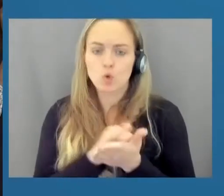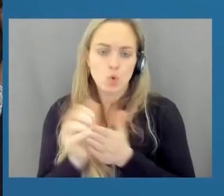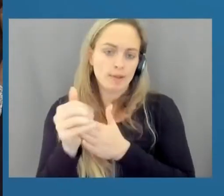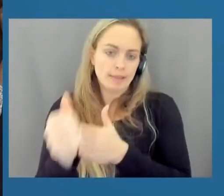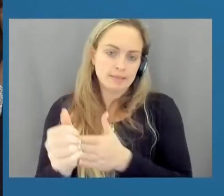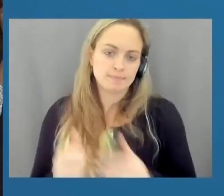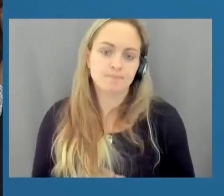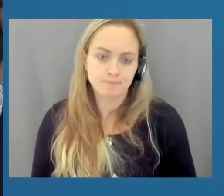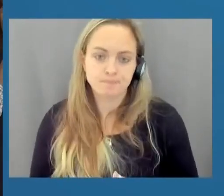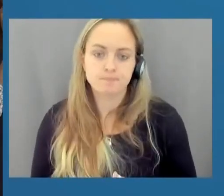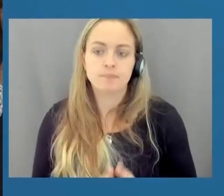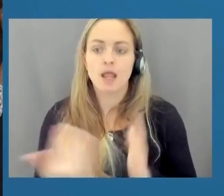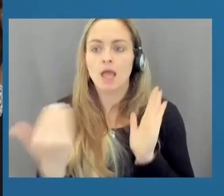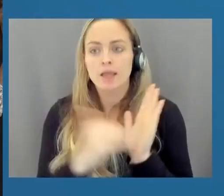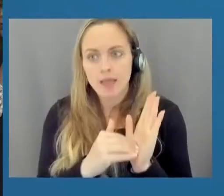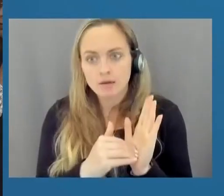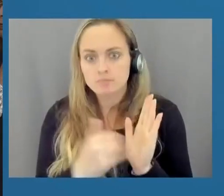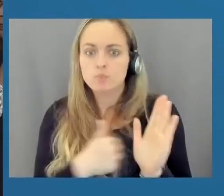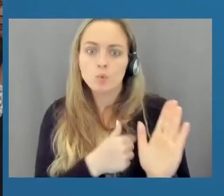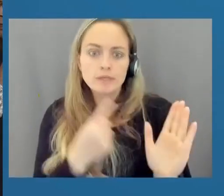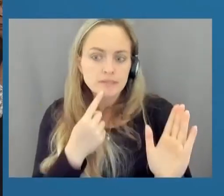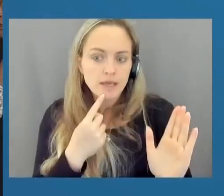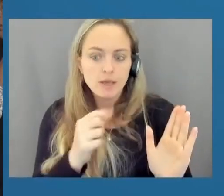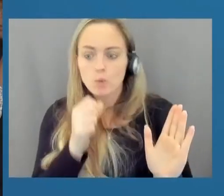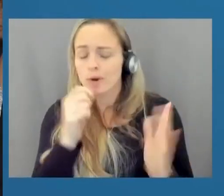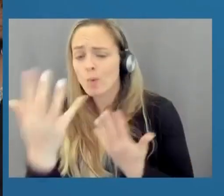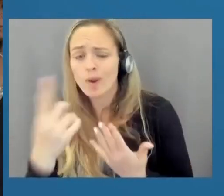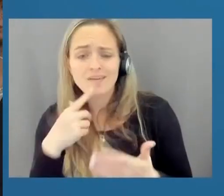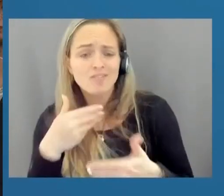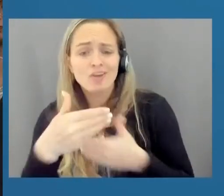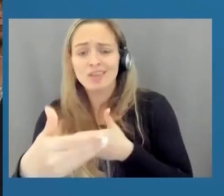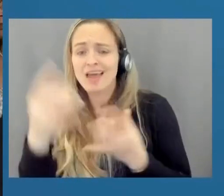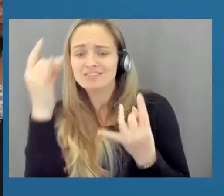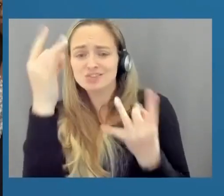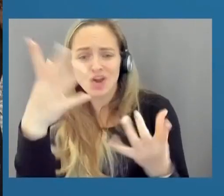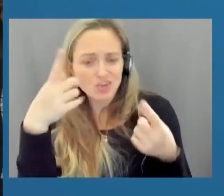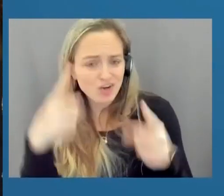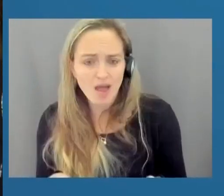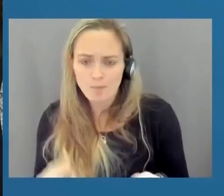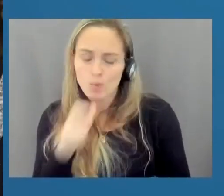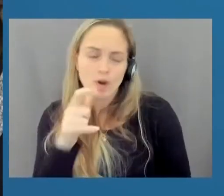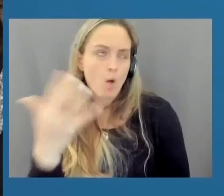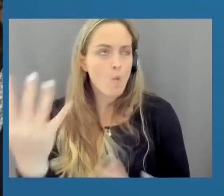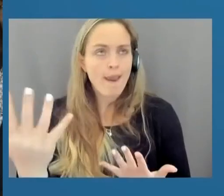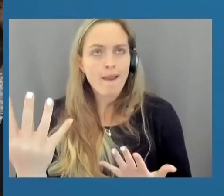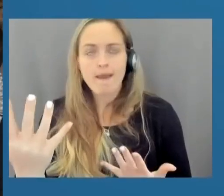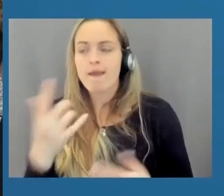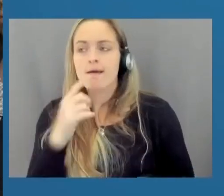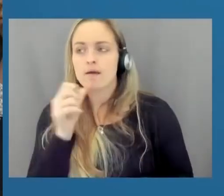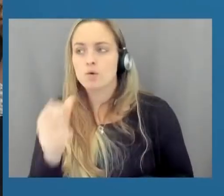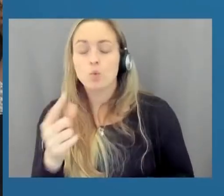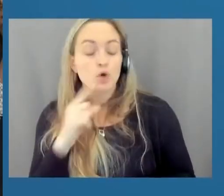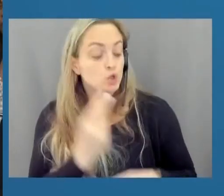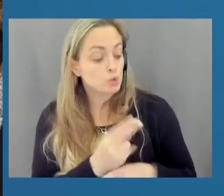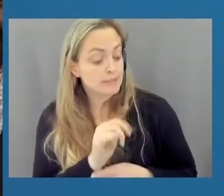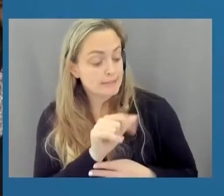Again we say that we're not waiting for the next tragedy to act with data, with courage and with common sense,